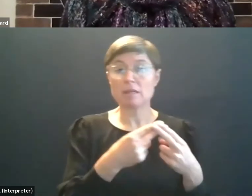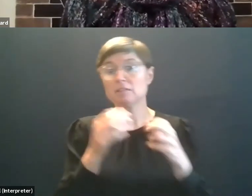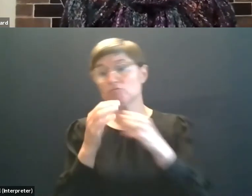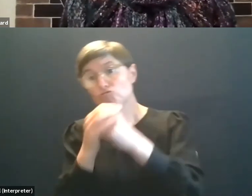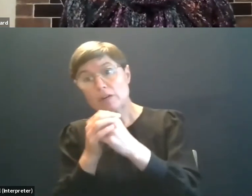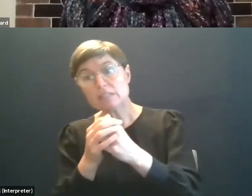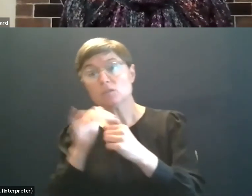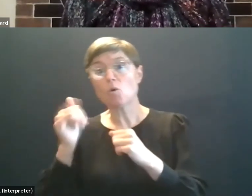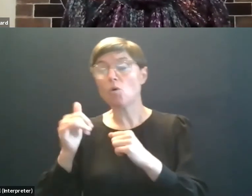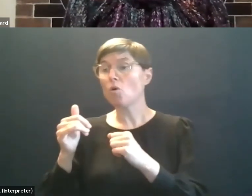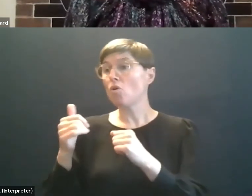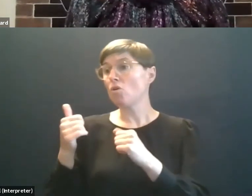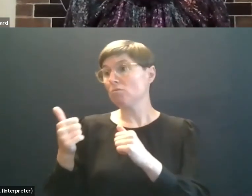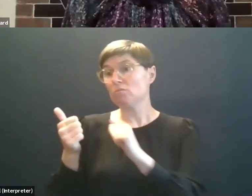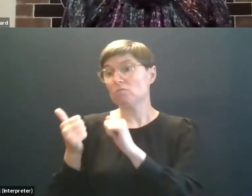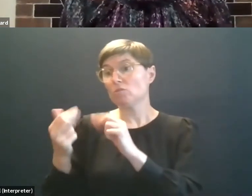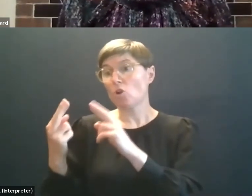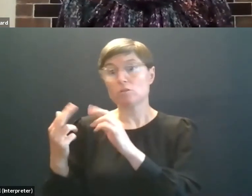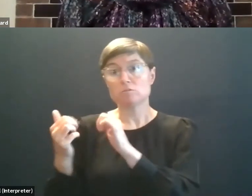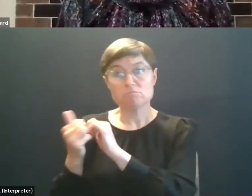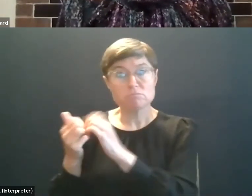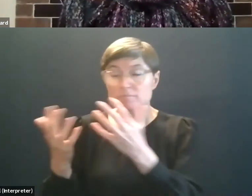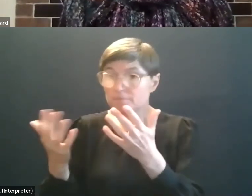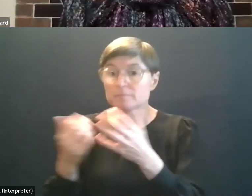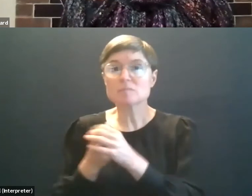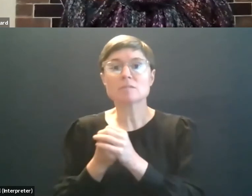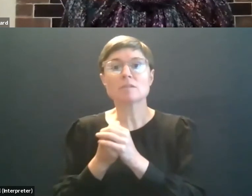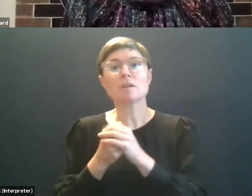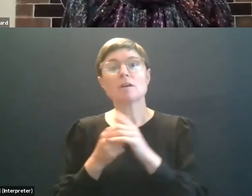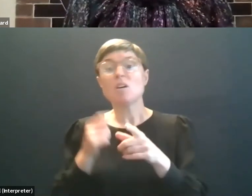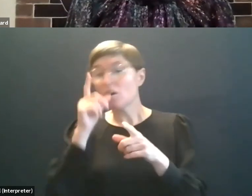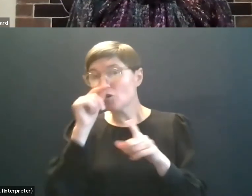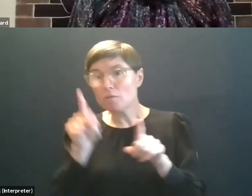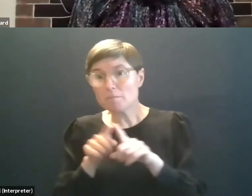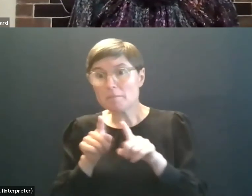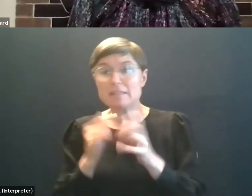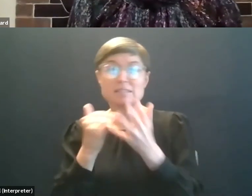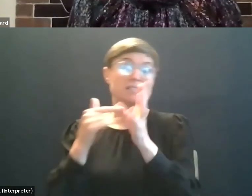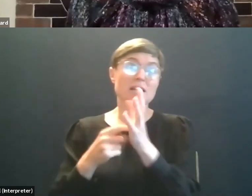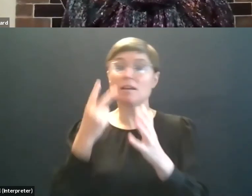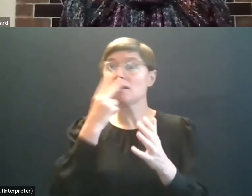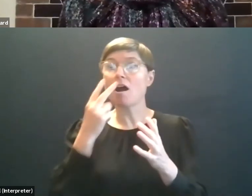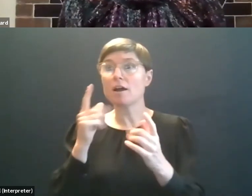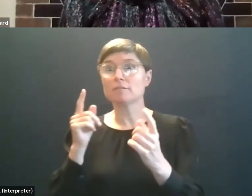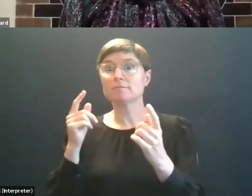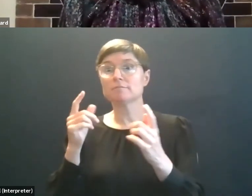We snapshot that as a date on Saturday night and it's a sort of silly way of putting it